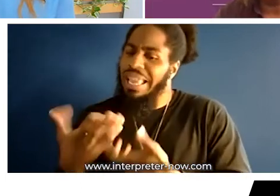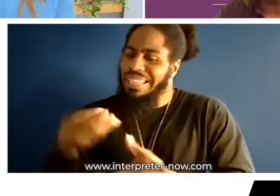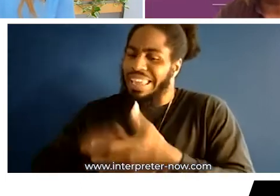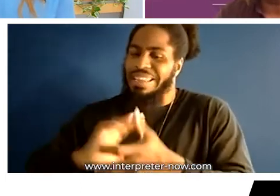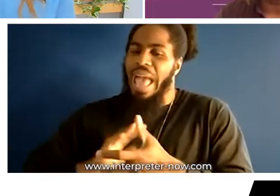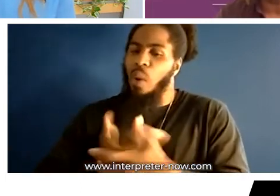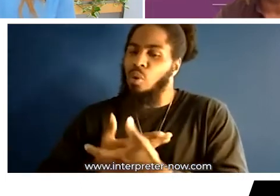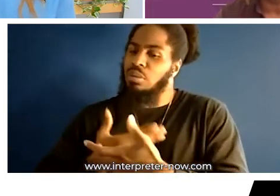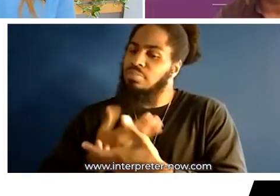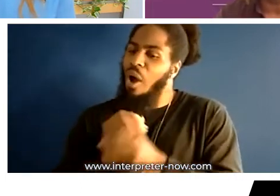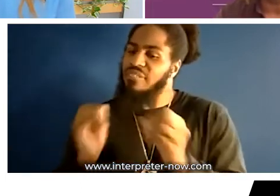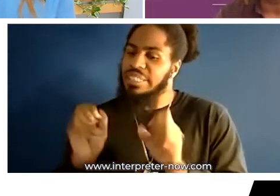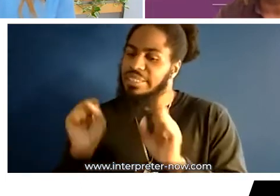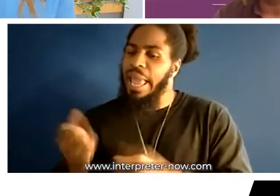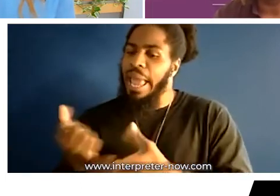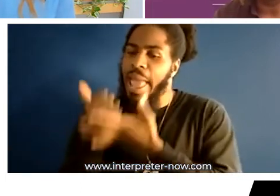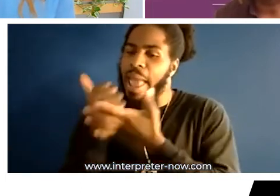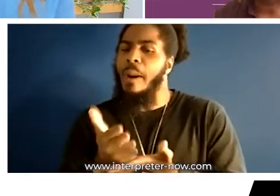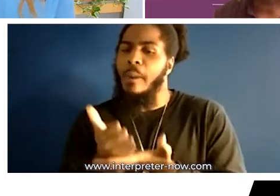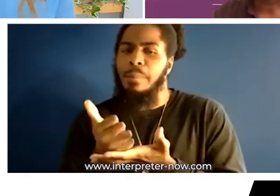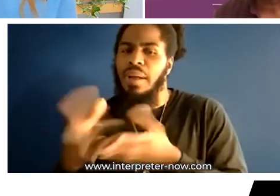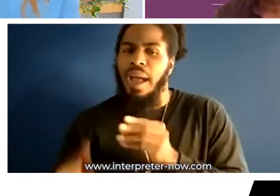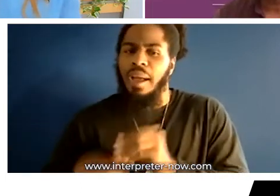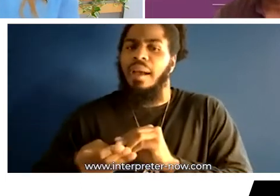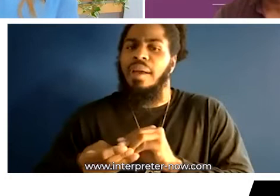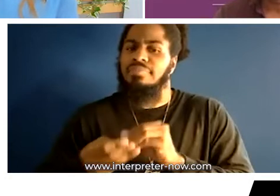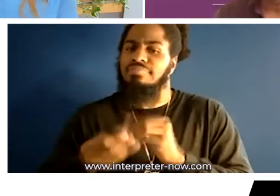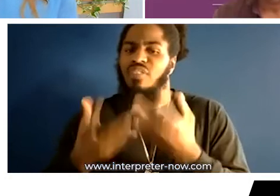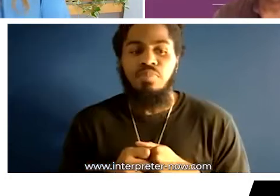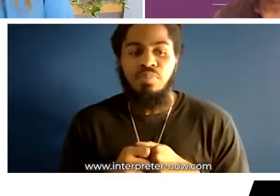add a lot of value to the work that we're doing? Yeah.